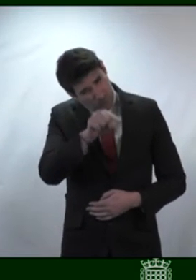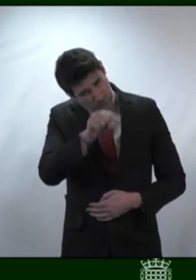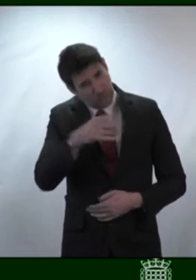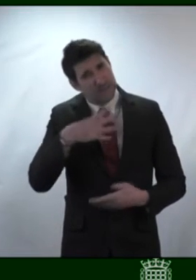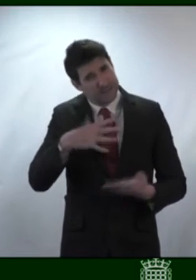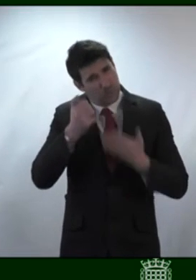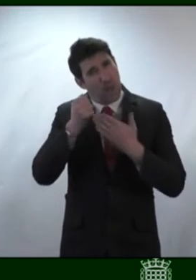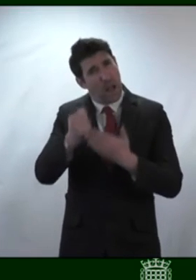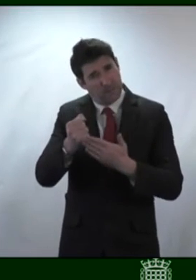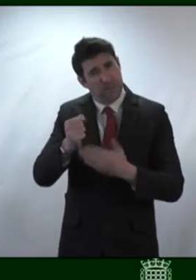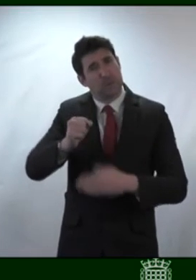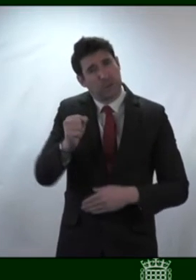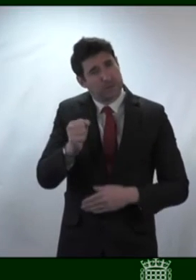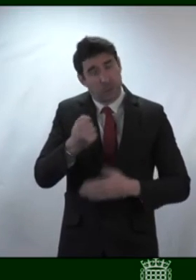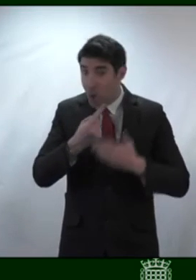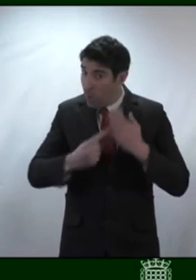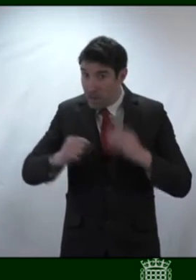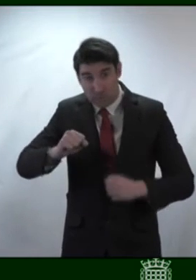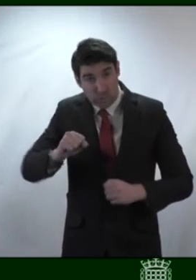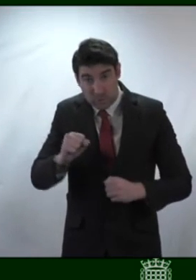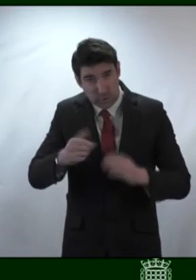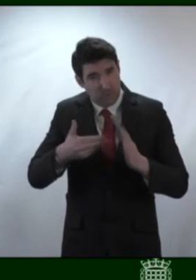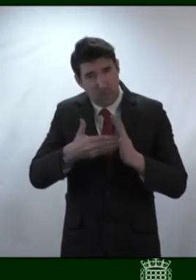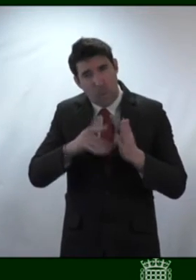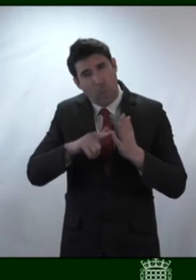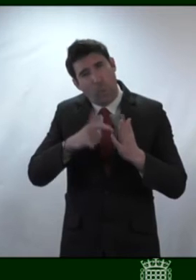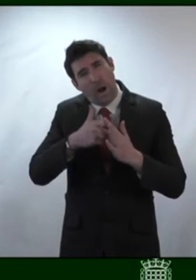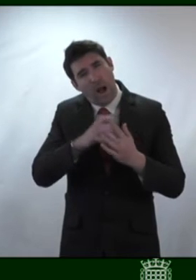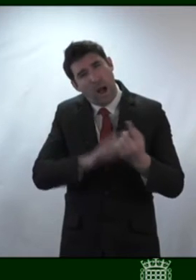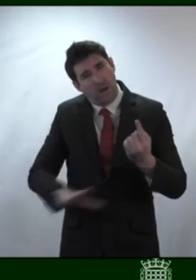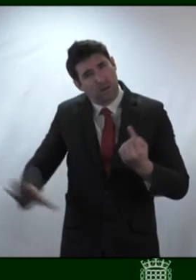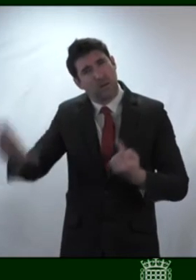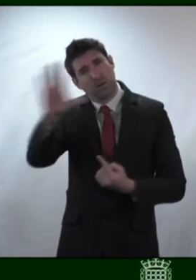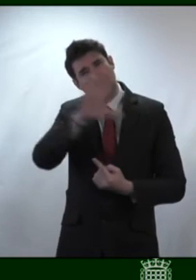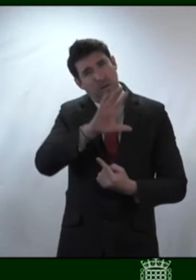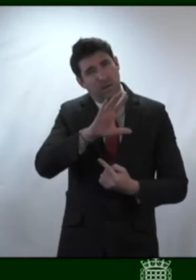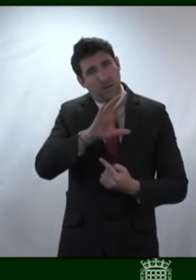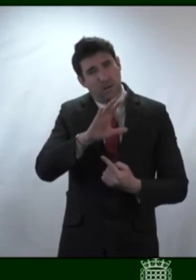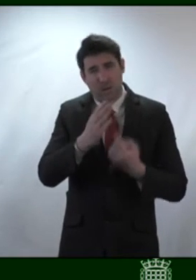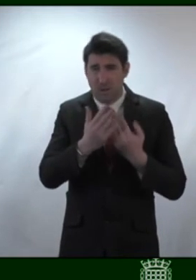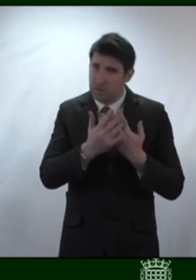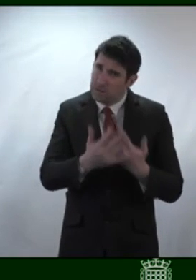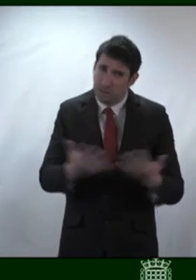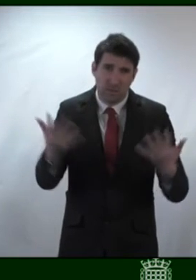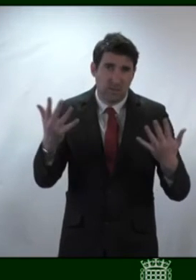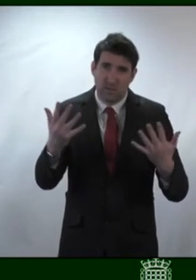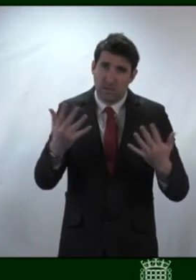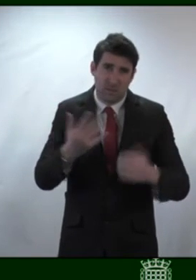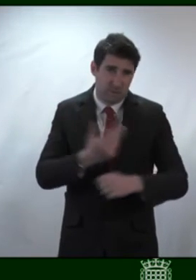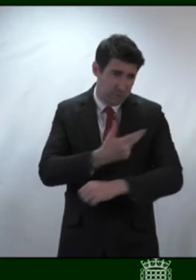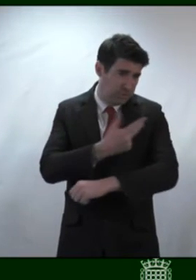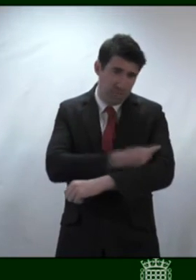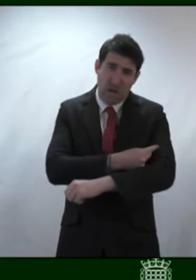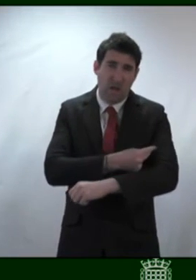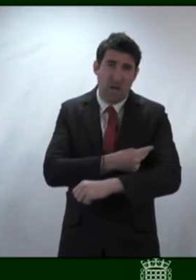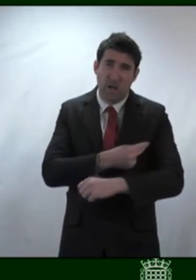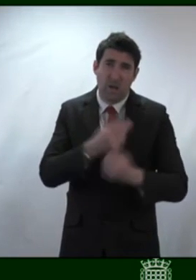but across the United Kingdom, obstacles exist to the creation of drug consumption rooms, and those obstacles can be removed— >> Mr Speaker